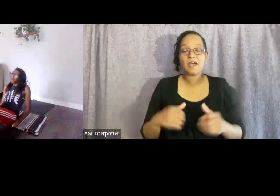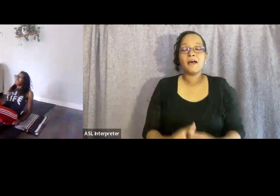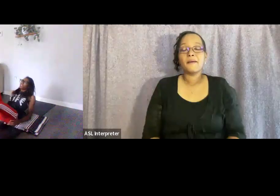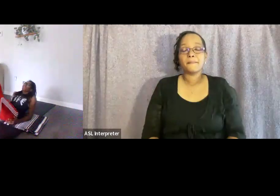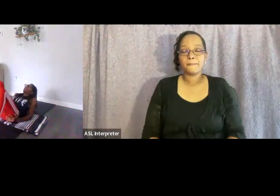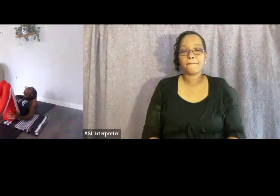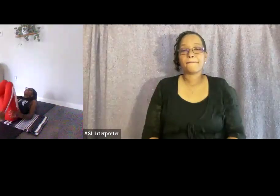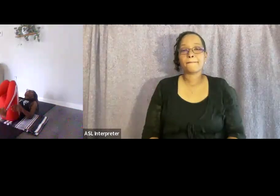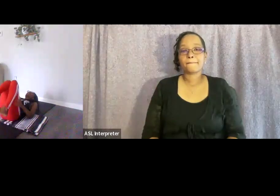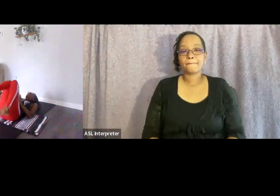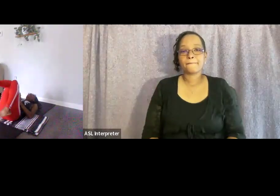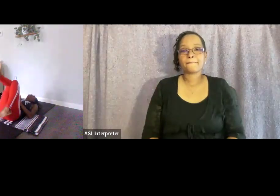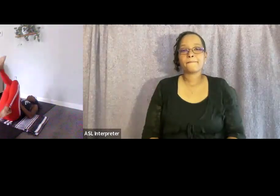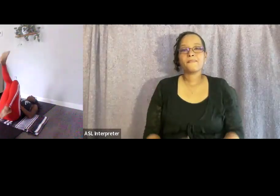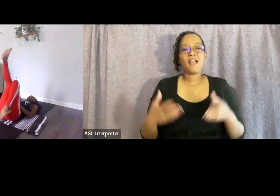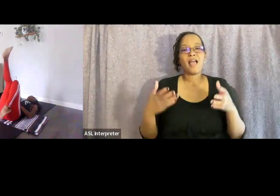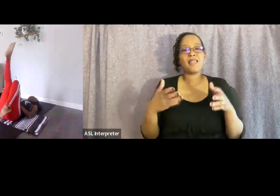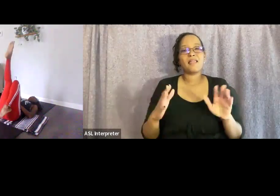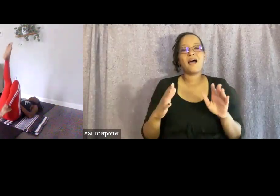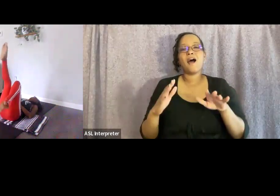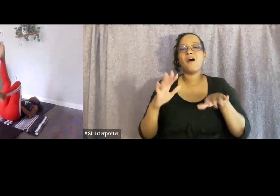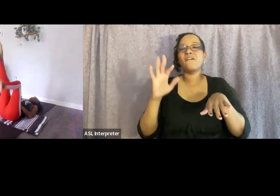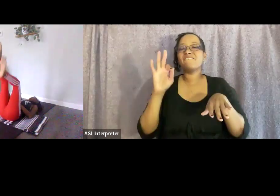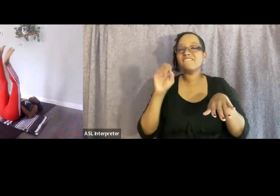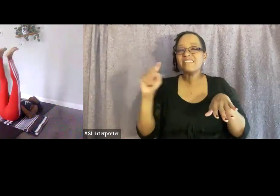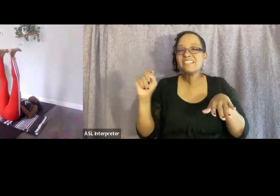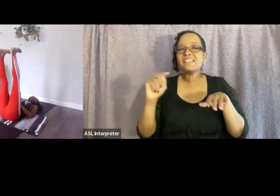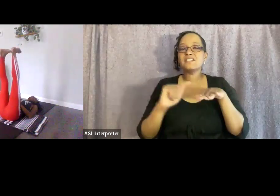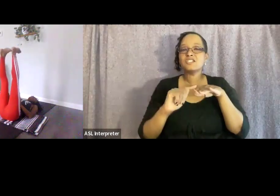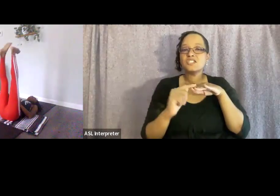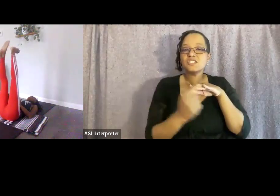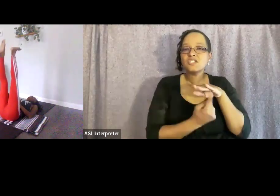But give the feet, the toes, and the ankles, some love in whatever way makes sense.